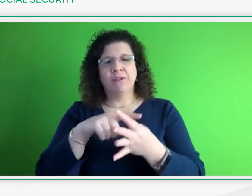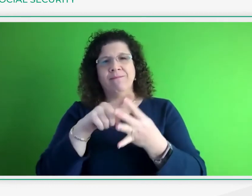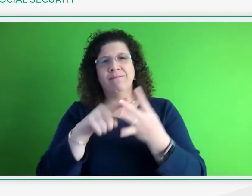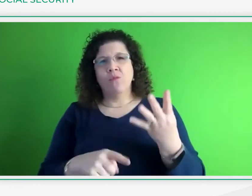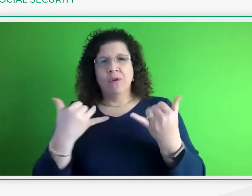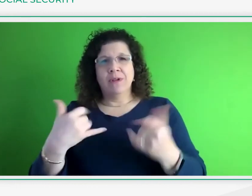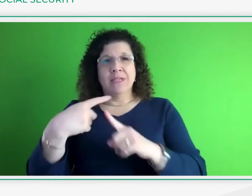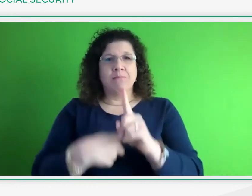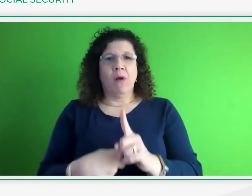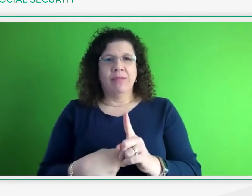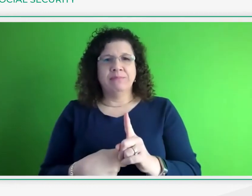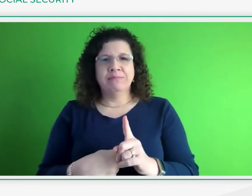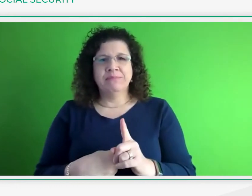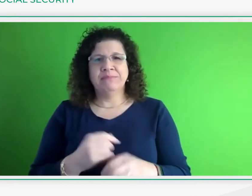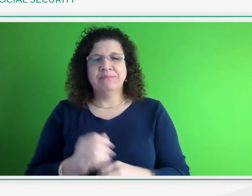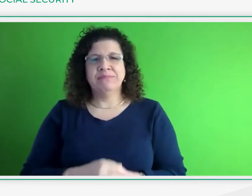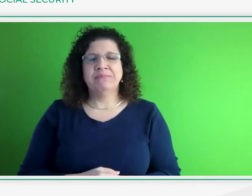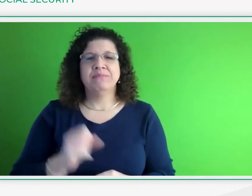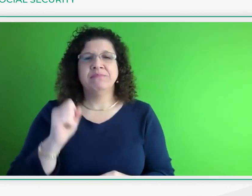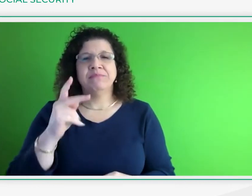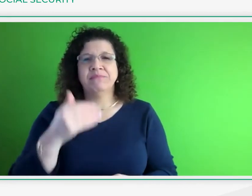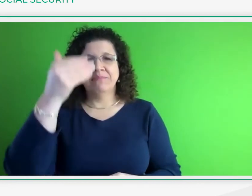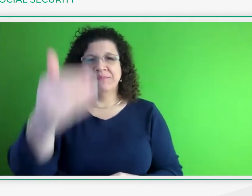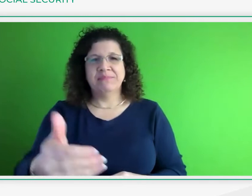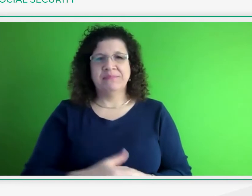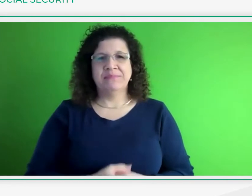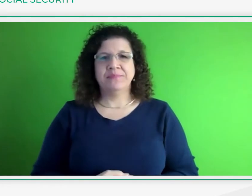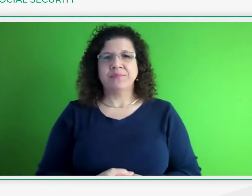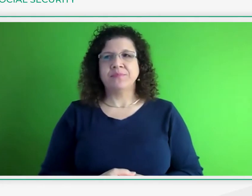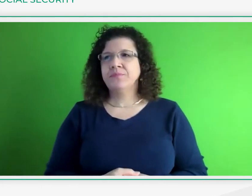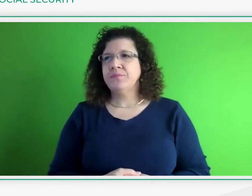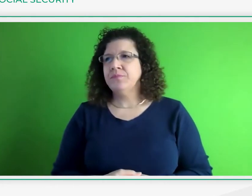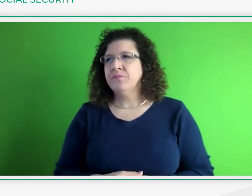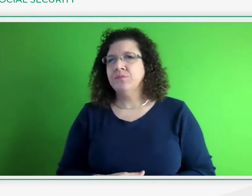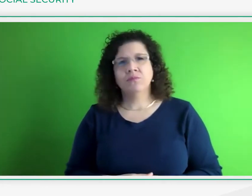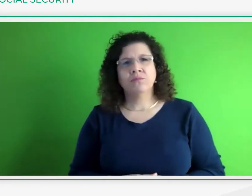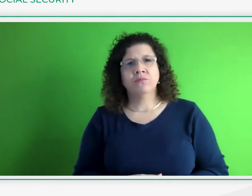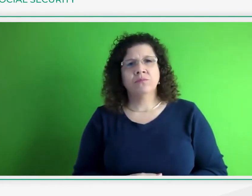So those are the 4 topics for this month.